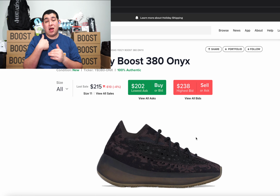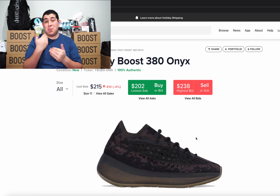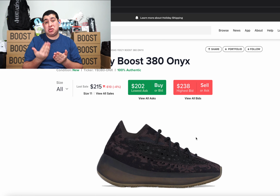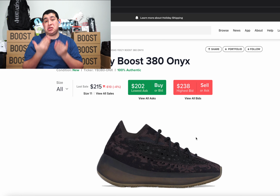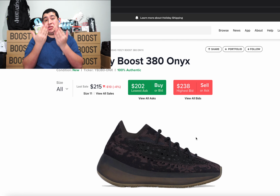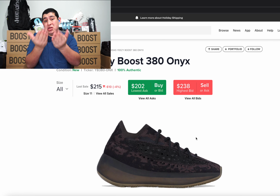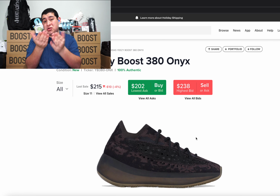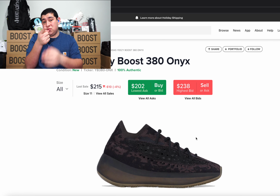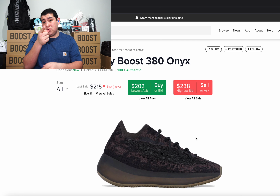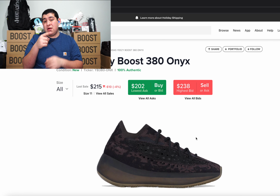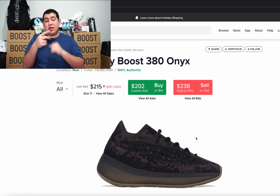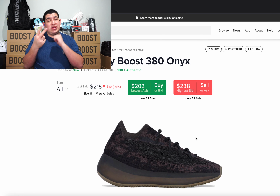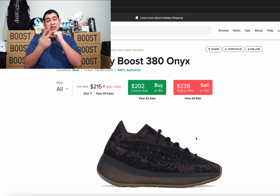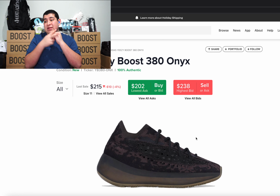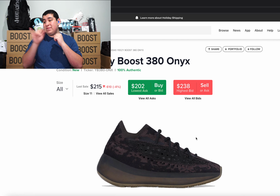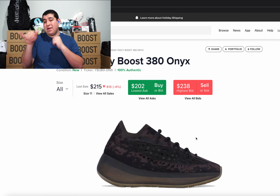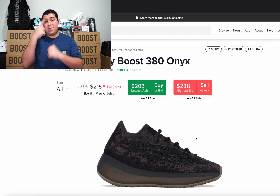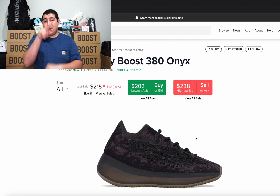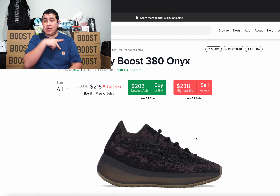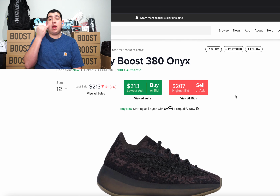I suggest you to keep them for personal.